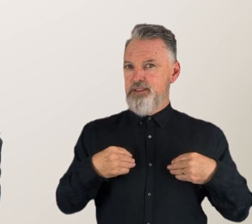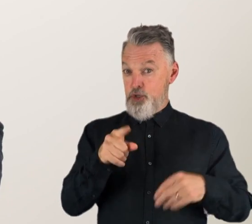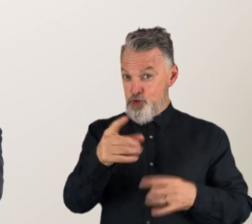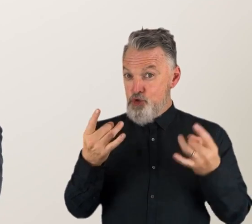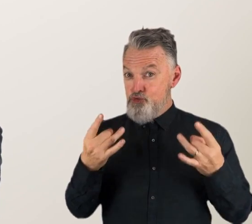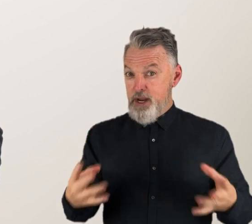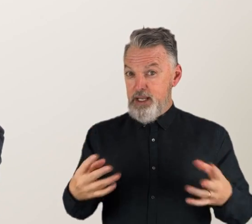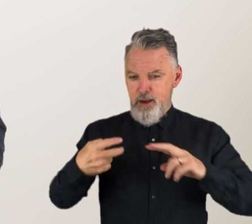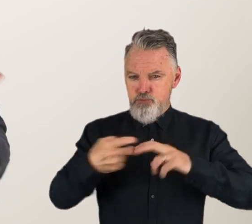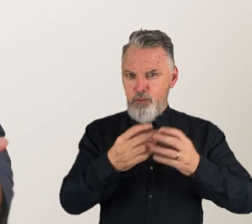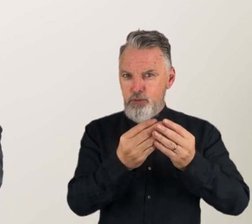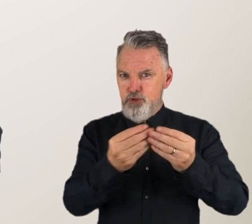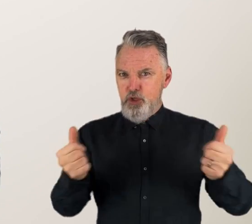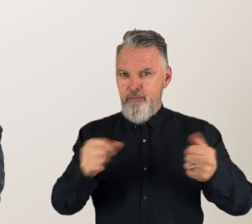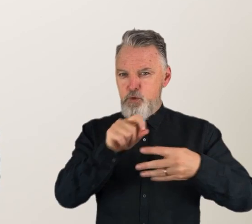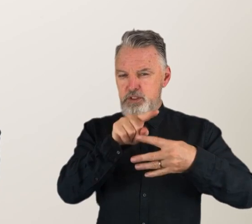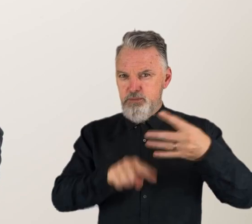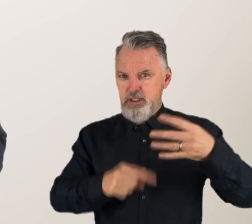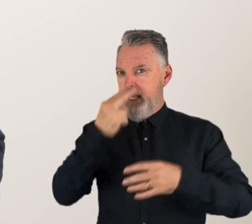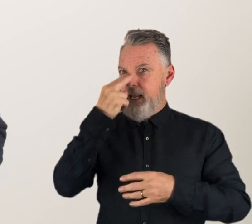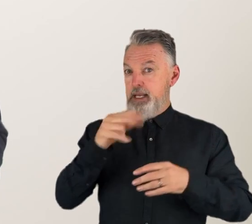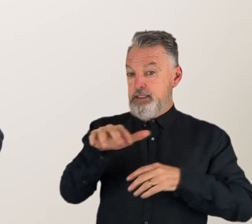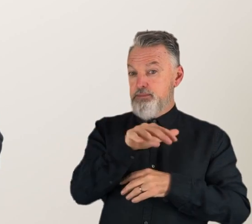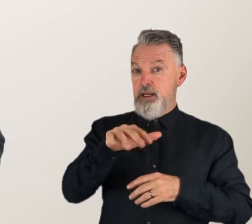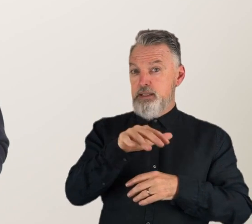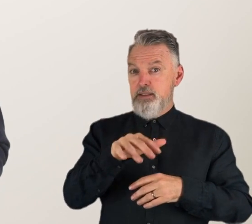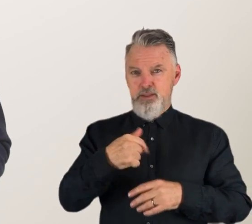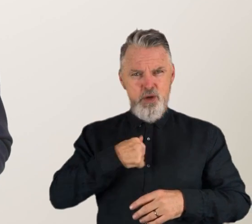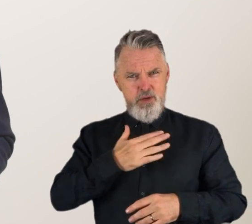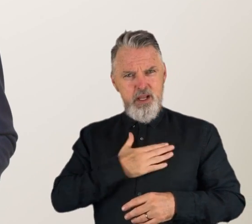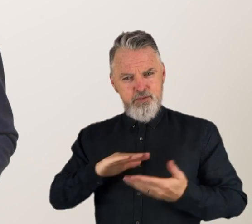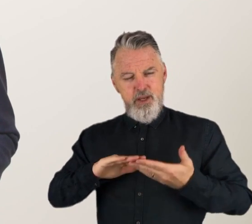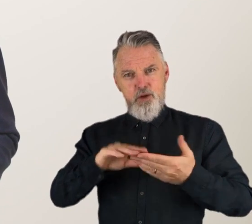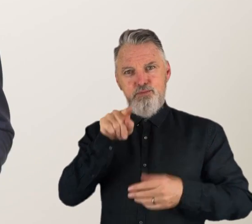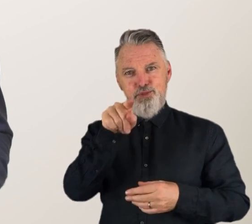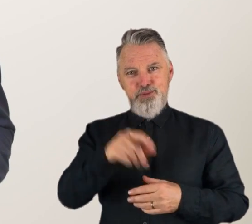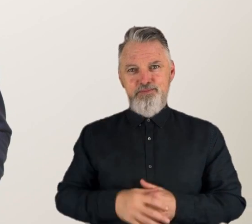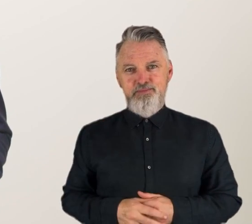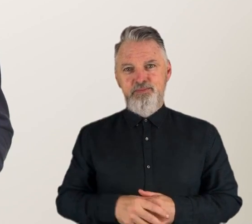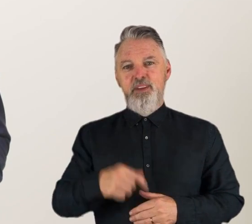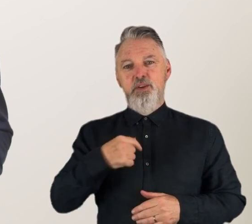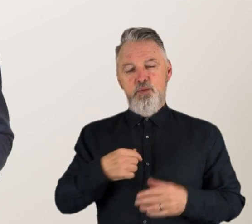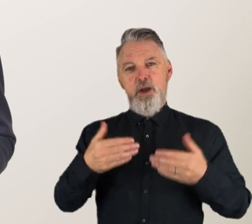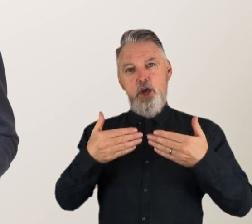in solving a problem in the disability and aging space, we’d love to support your journey. We have opened our expressions of interest